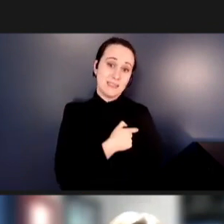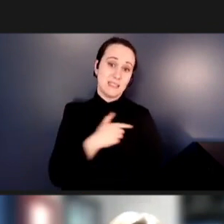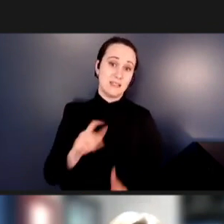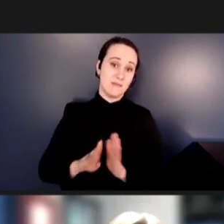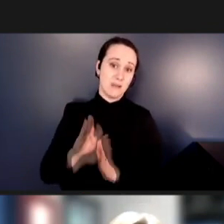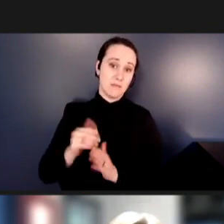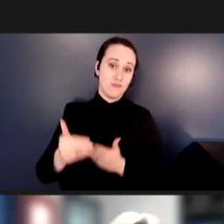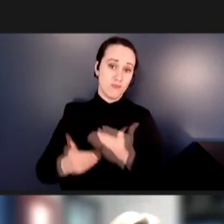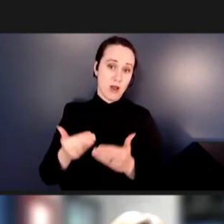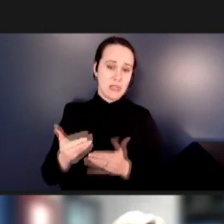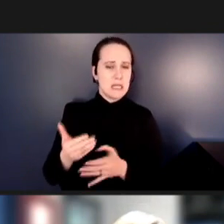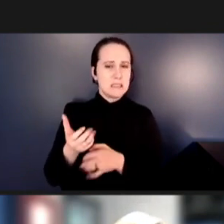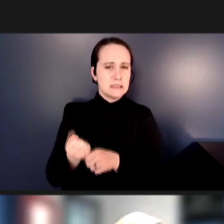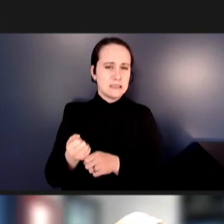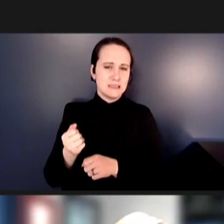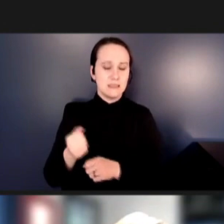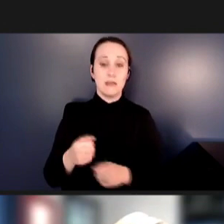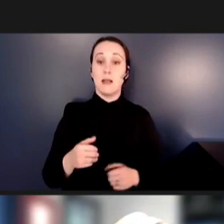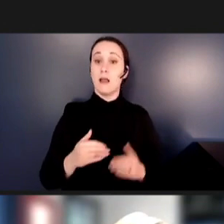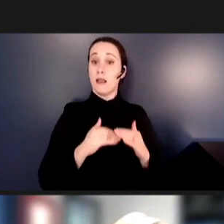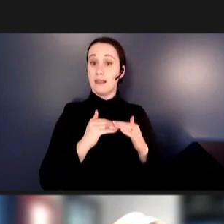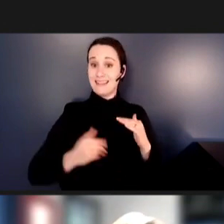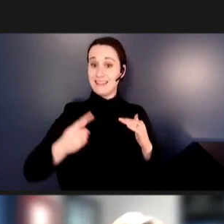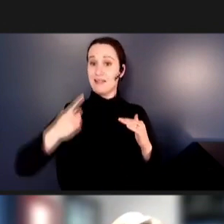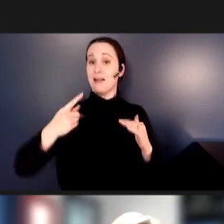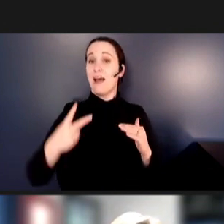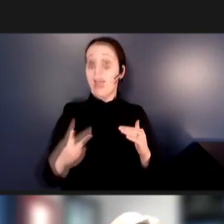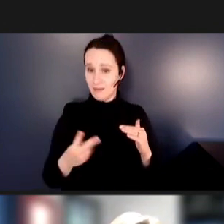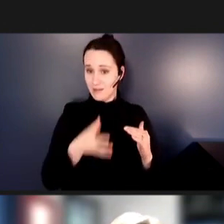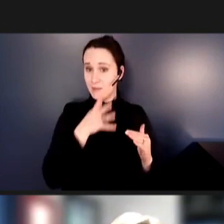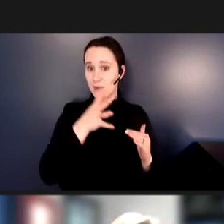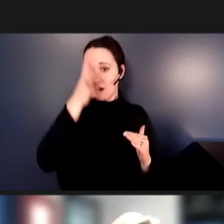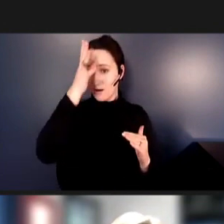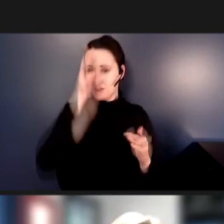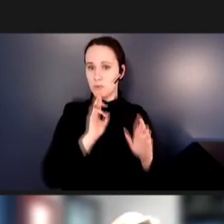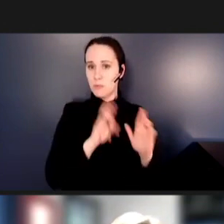We see, of course, less than half of U.S. parents reported themselves as likely to